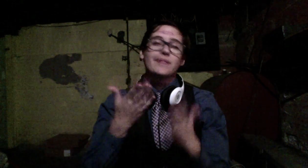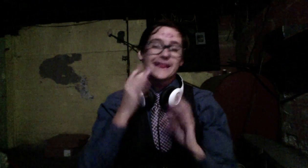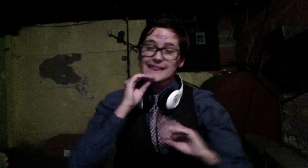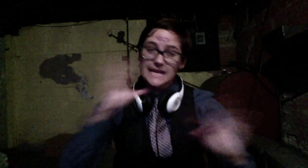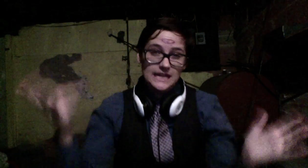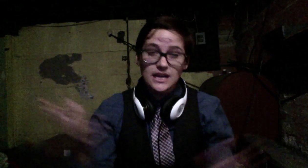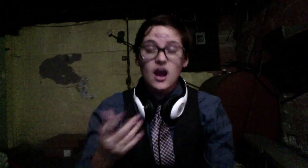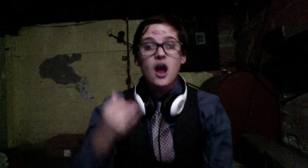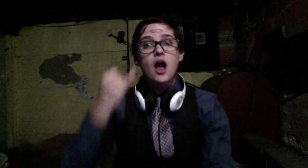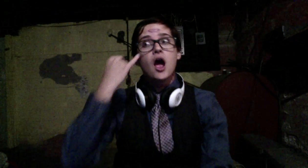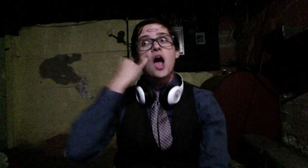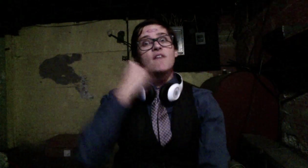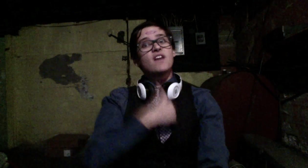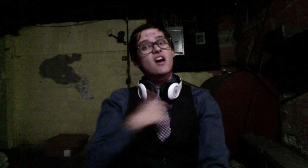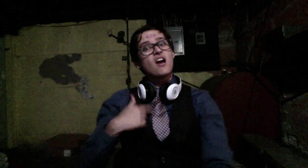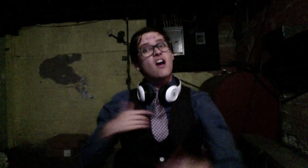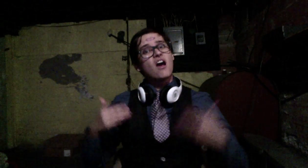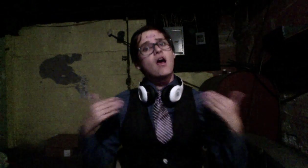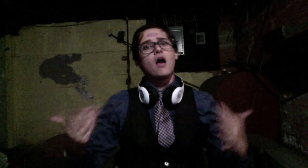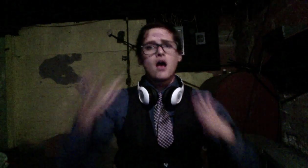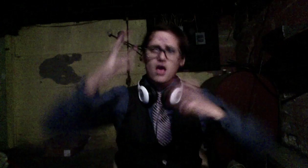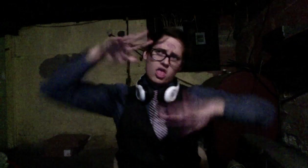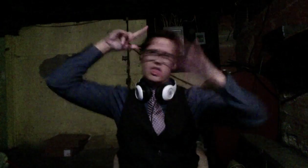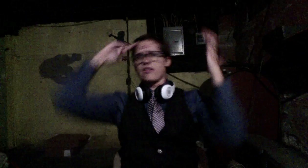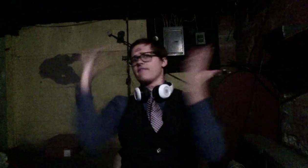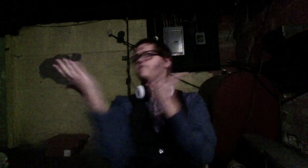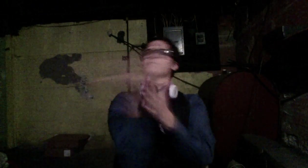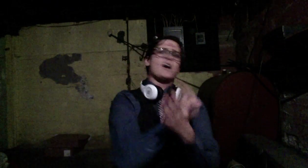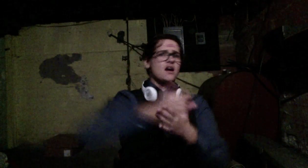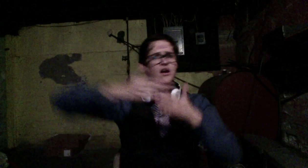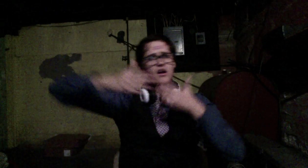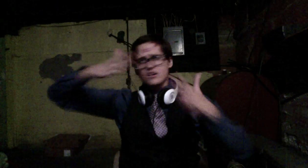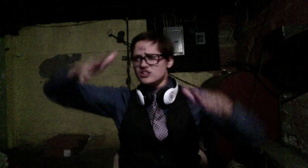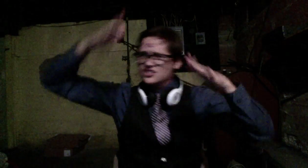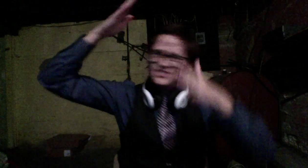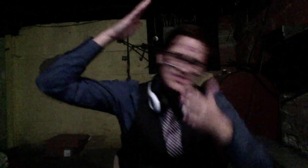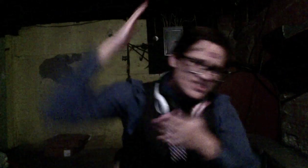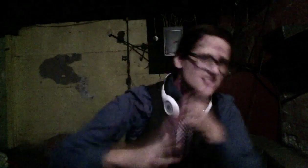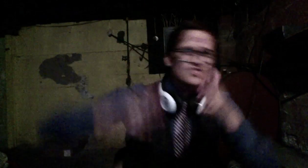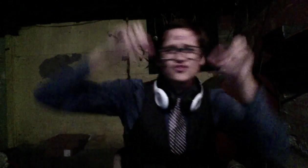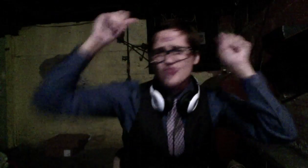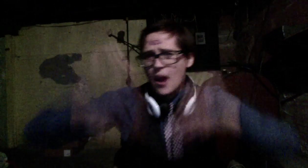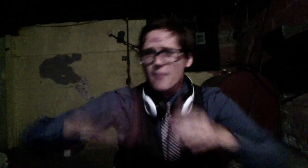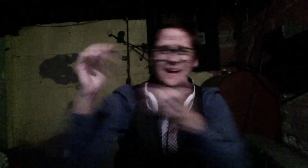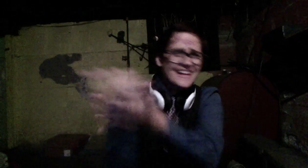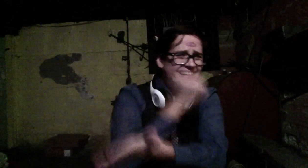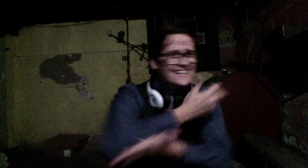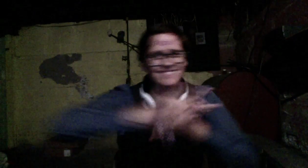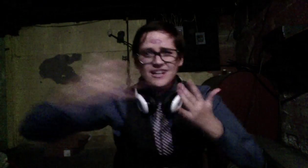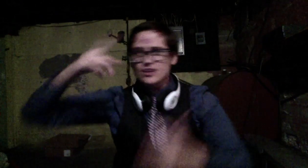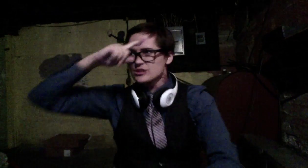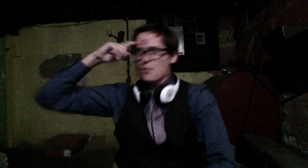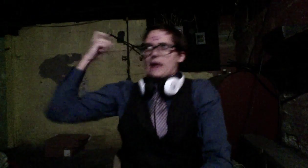NOTHING IF WE GO-AHEAD FREAK OUT GO-AHEAD END DROP EVERYTHING BECAUSE